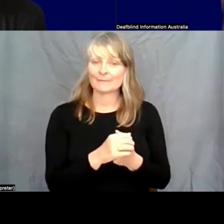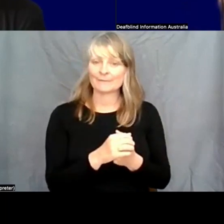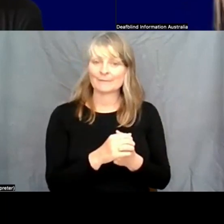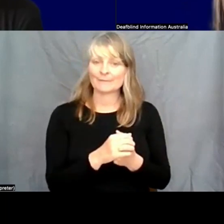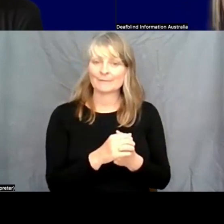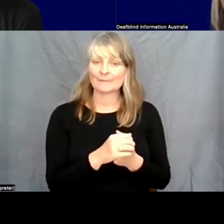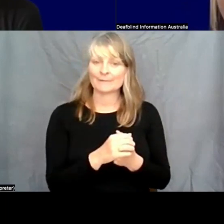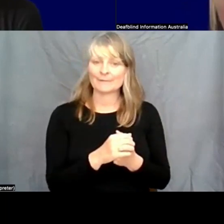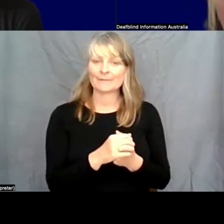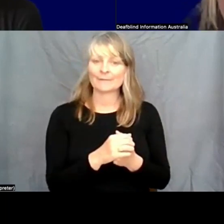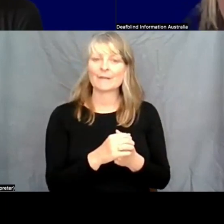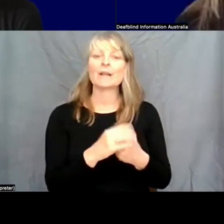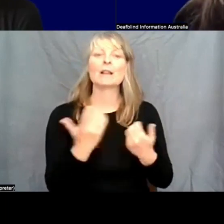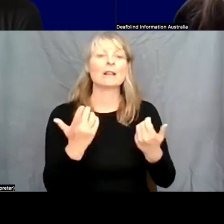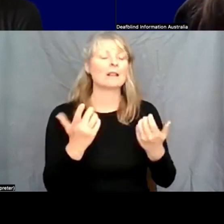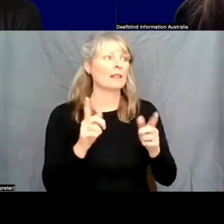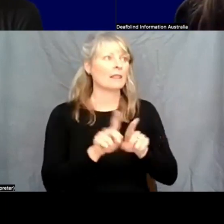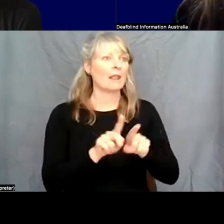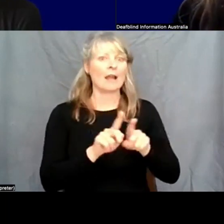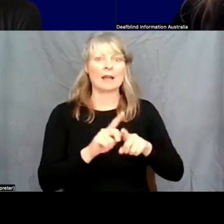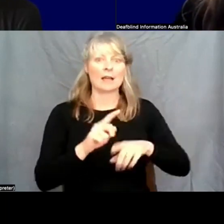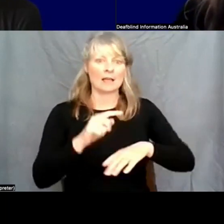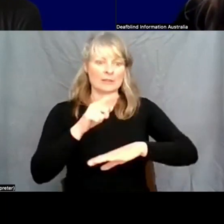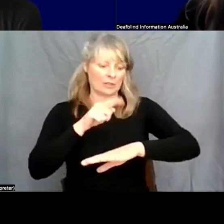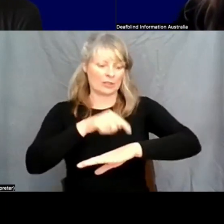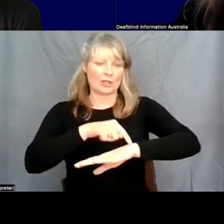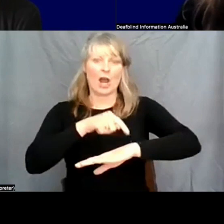(Introducing time concepts is difficult!) .